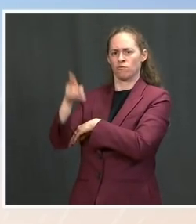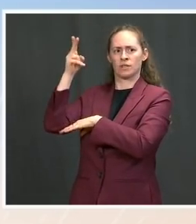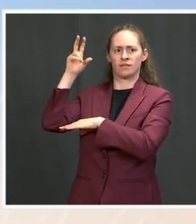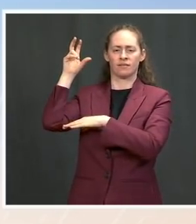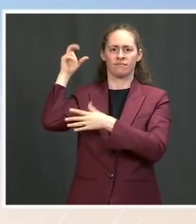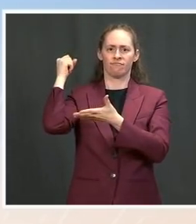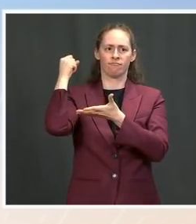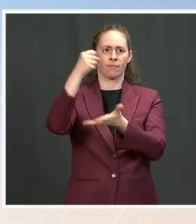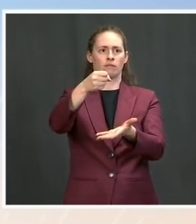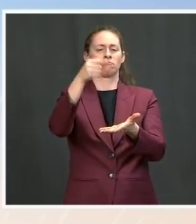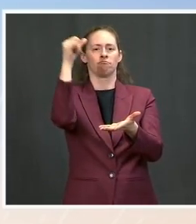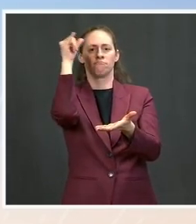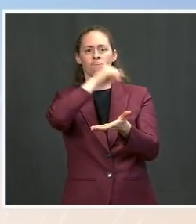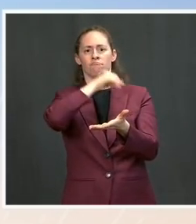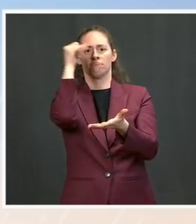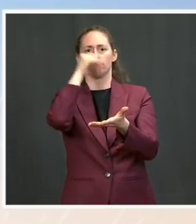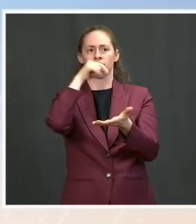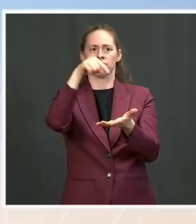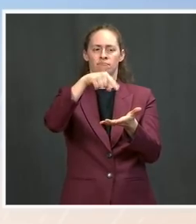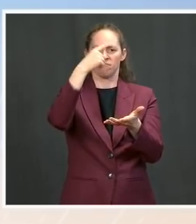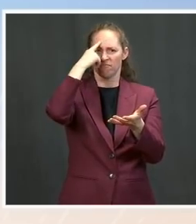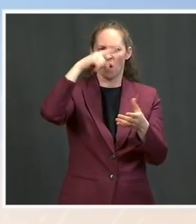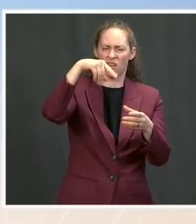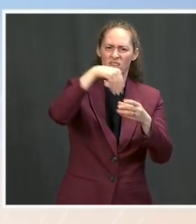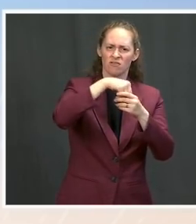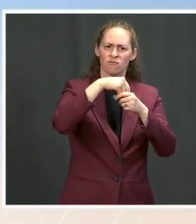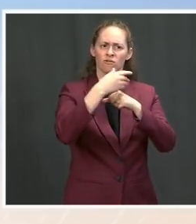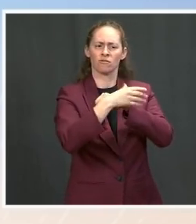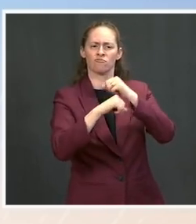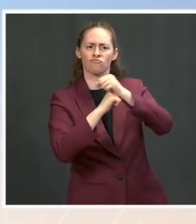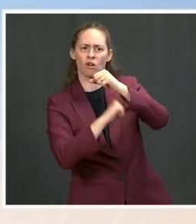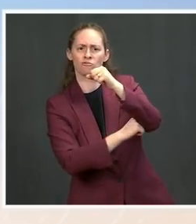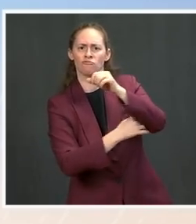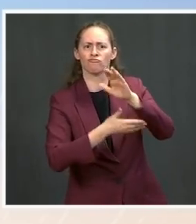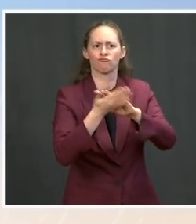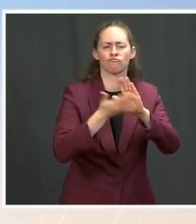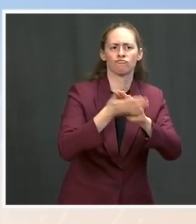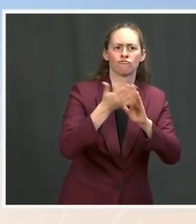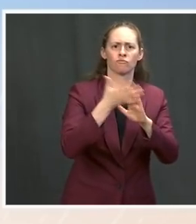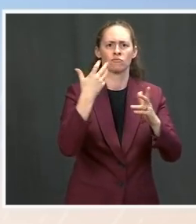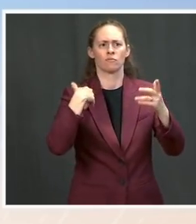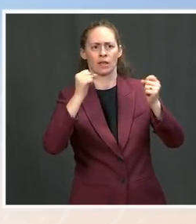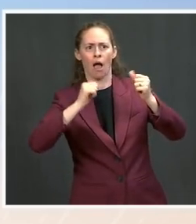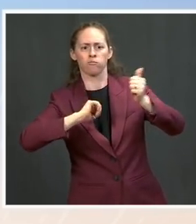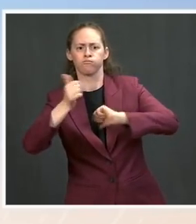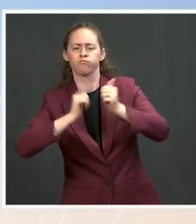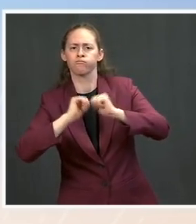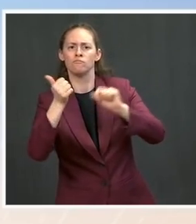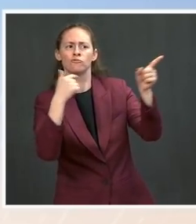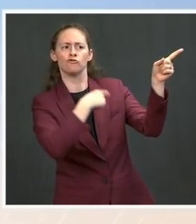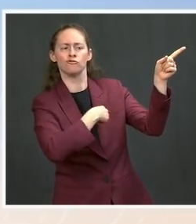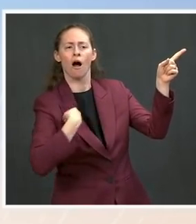more competitive to compete with China, to bring more women back into the workforce. He's proposed a way to pay for it that's going to impact --